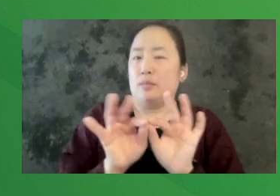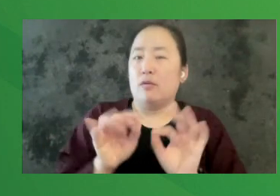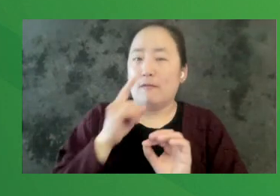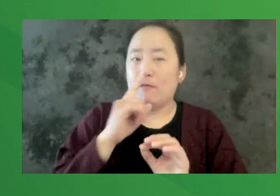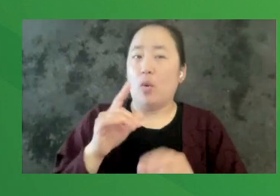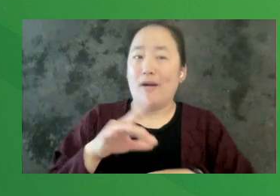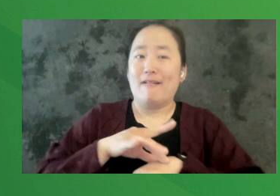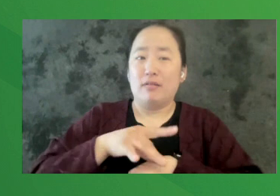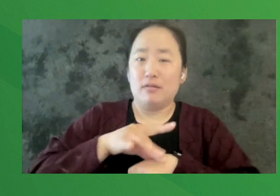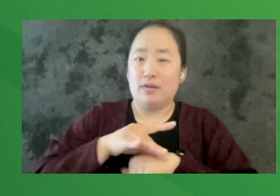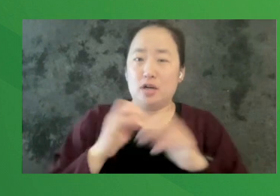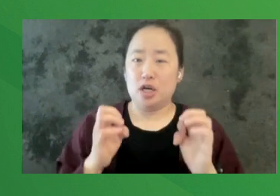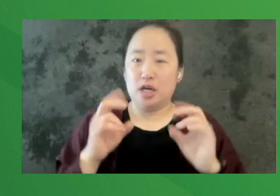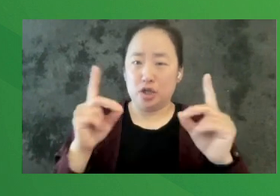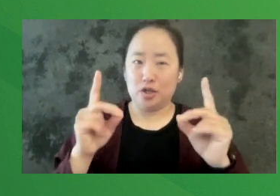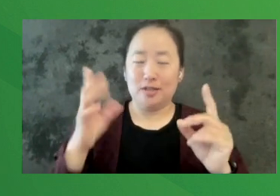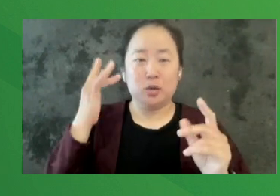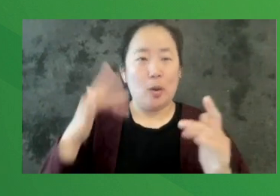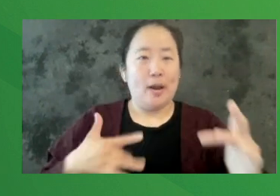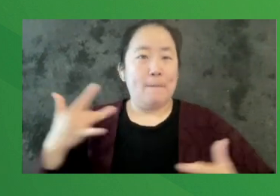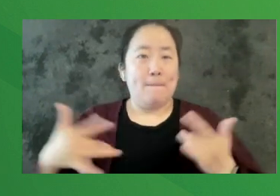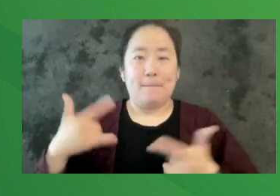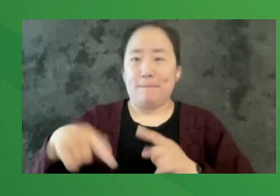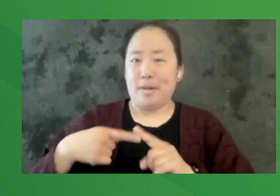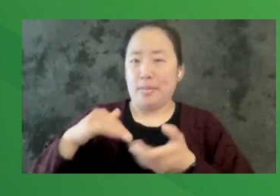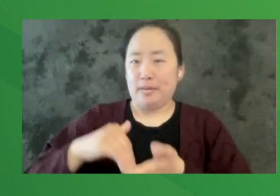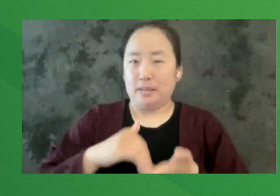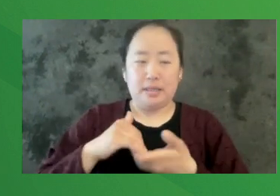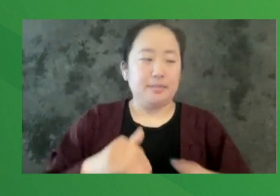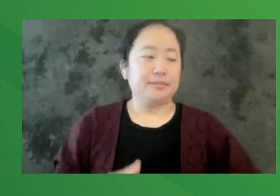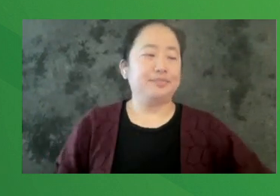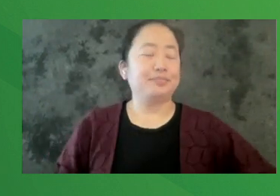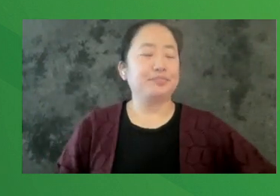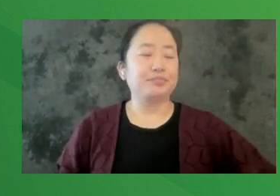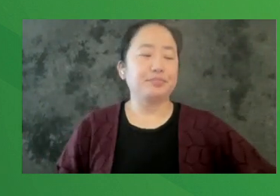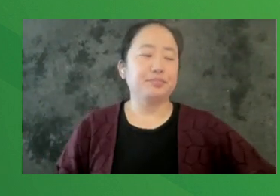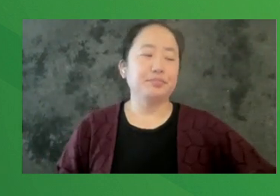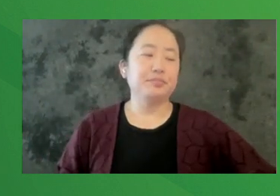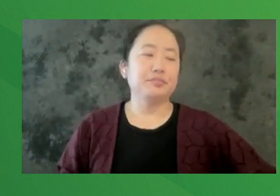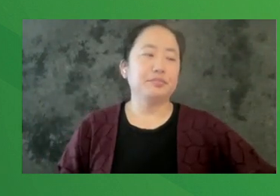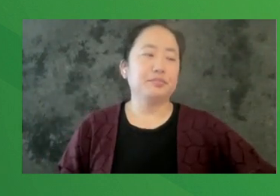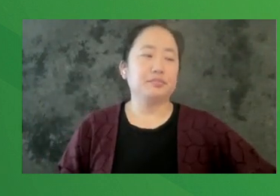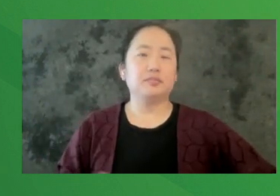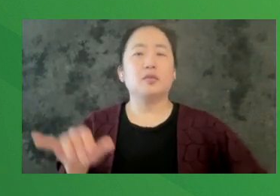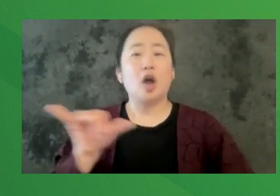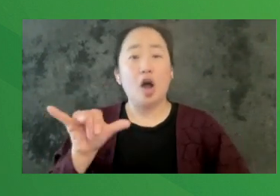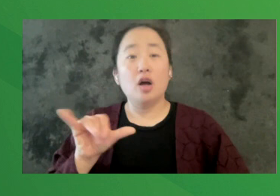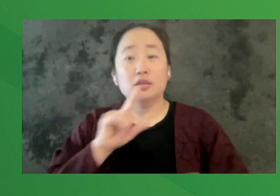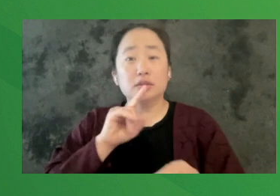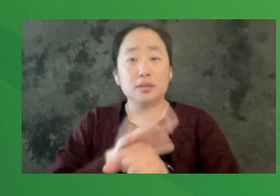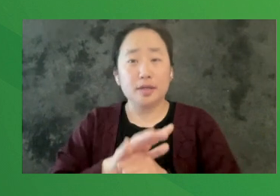I'm so excited about this collaboration. We are also committed to justice, equity, diversity,